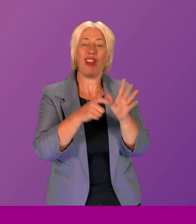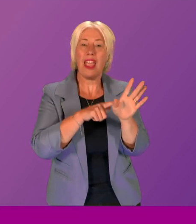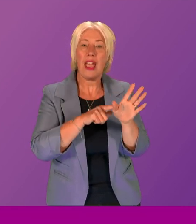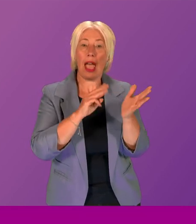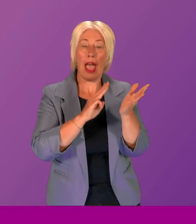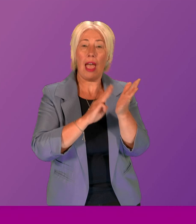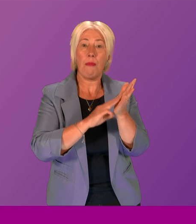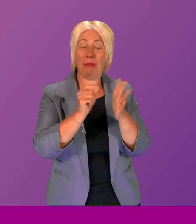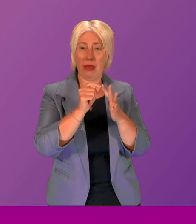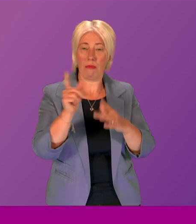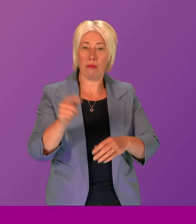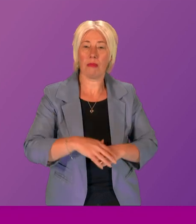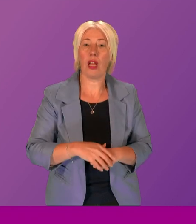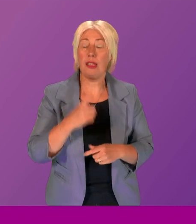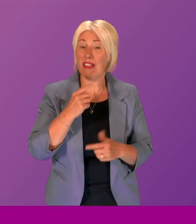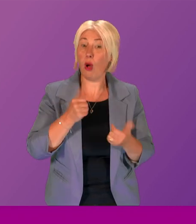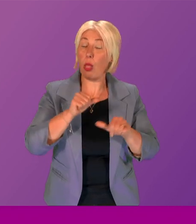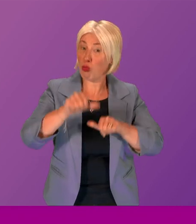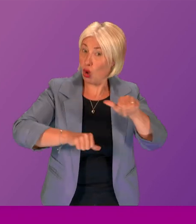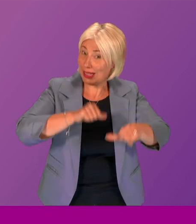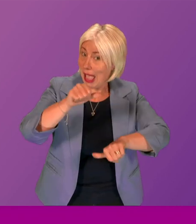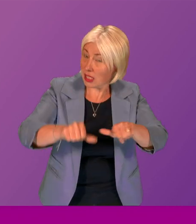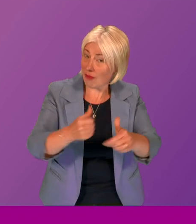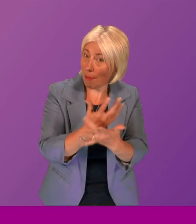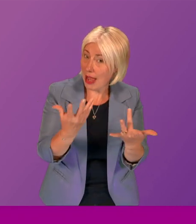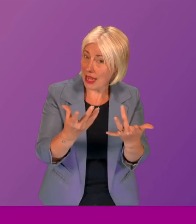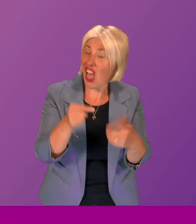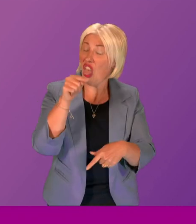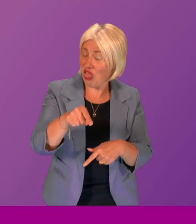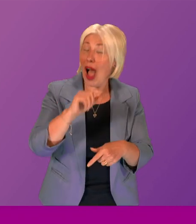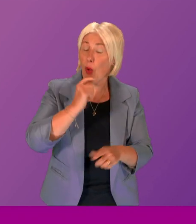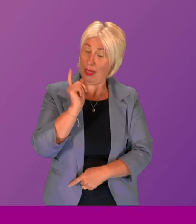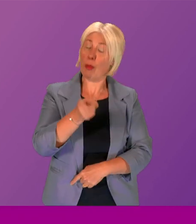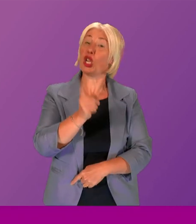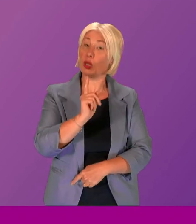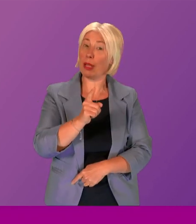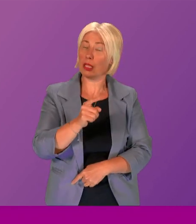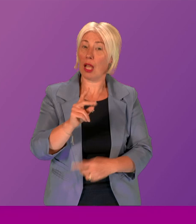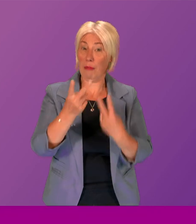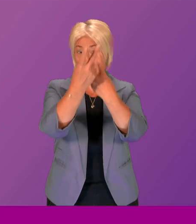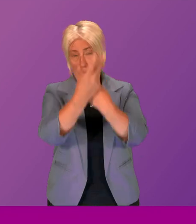“for many, the process will be the punishment. Being under police investigation will be